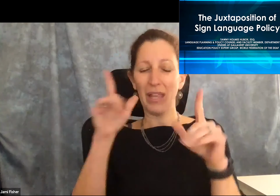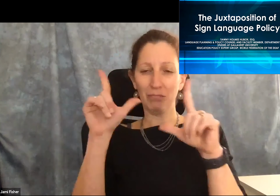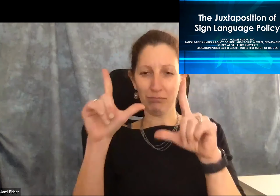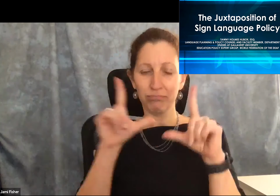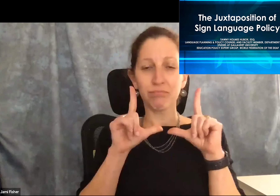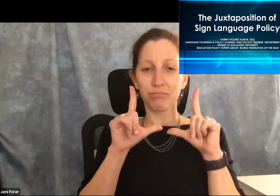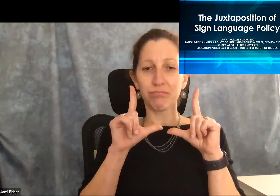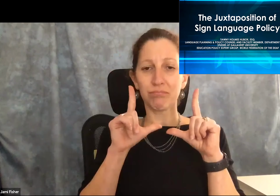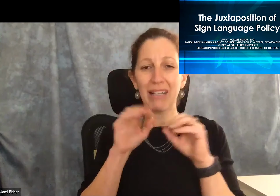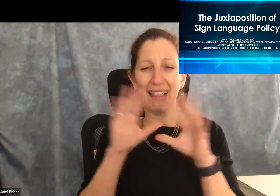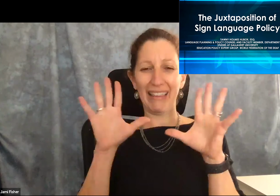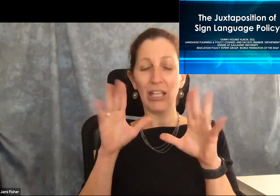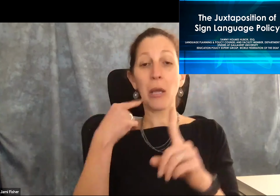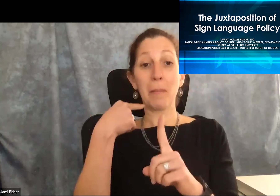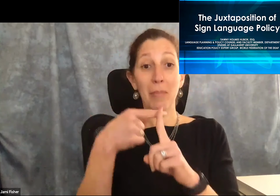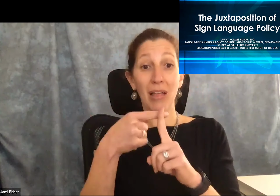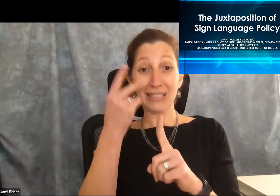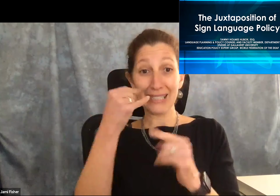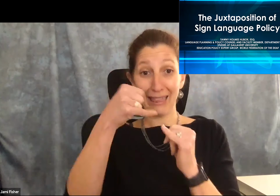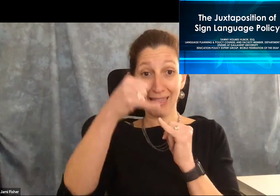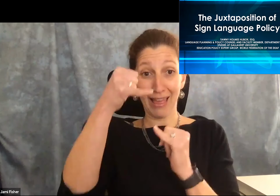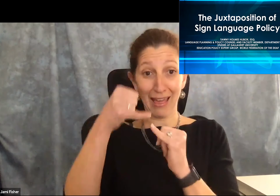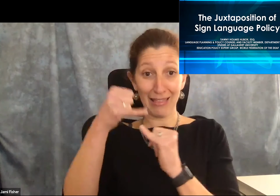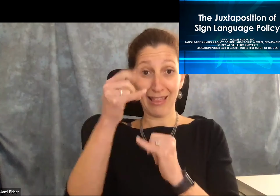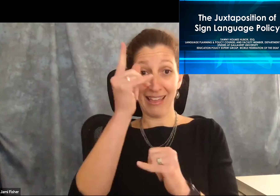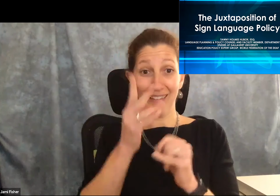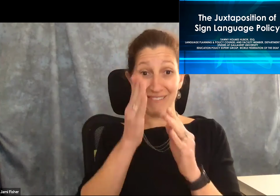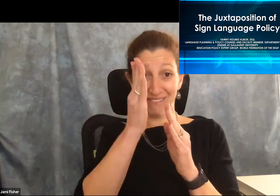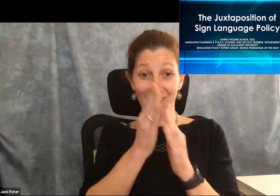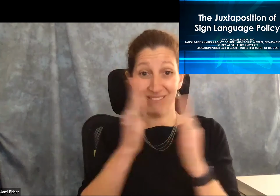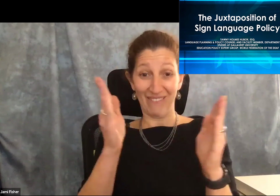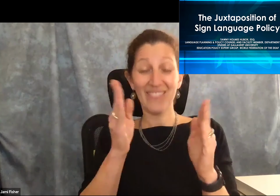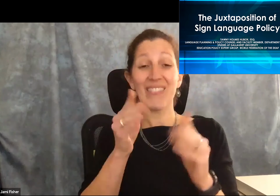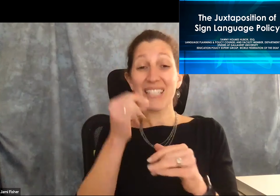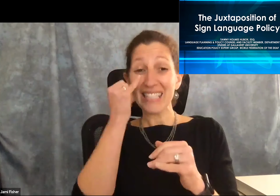Side by side speaker mode and that way you'll see one large video of the presenter